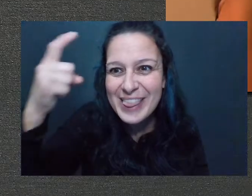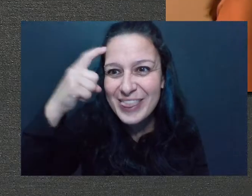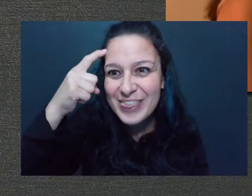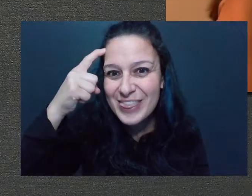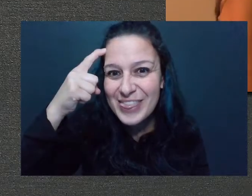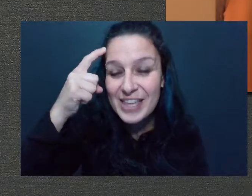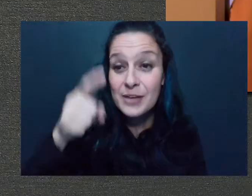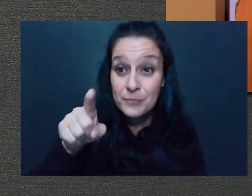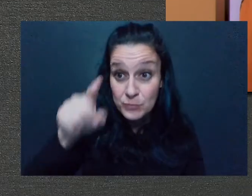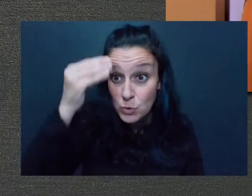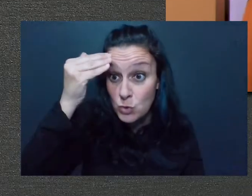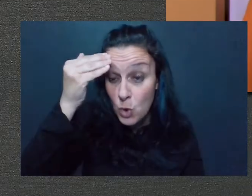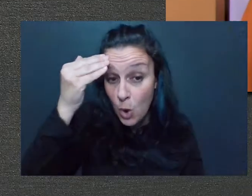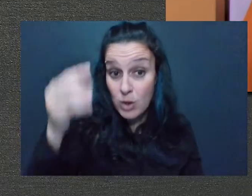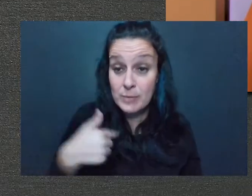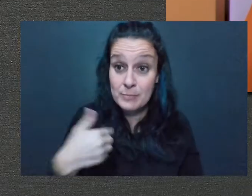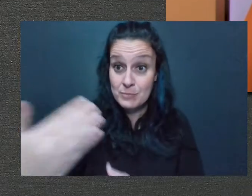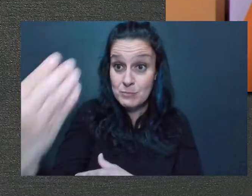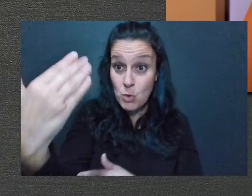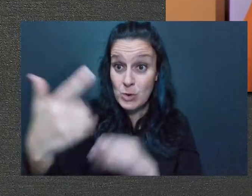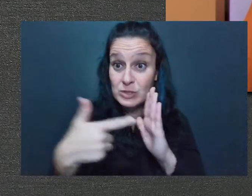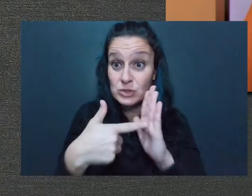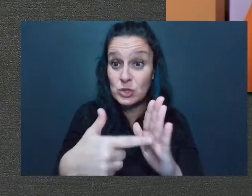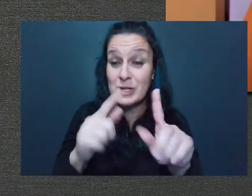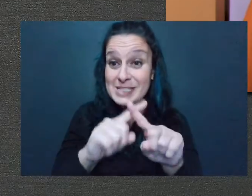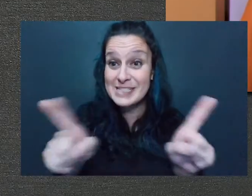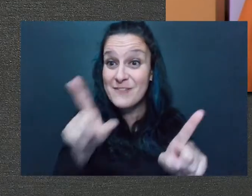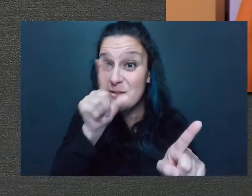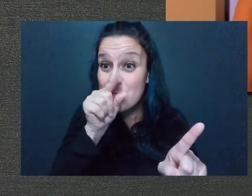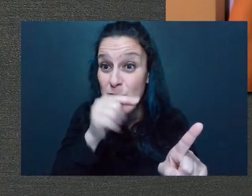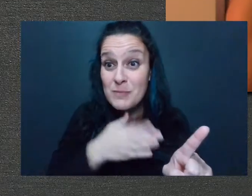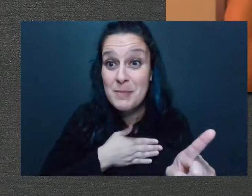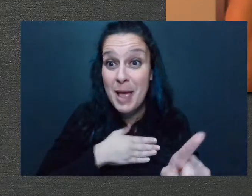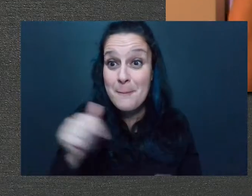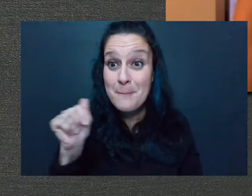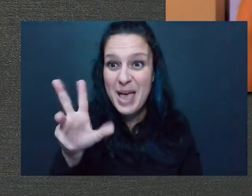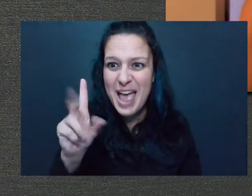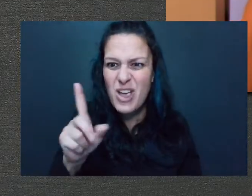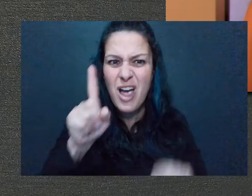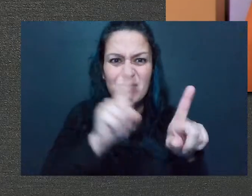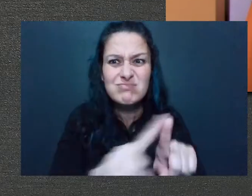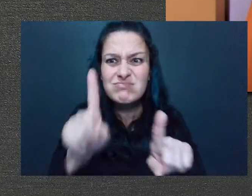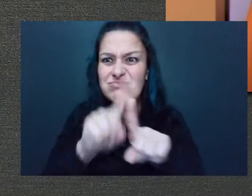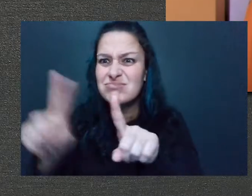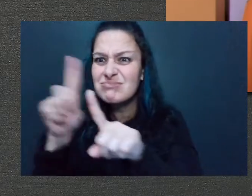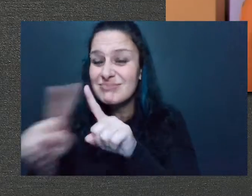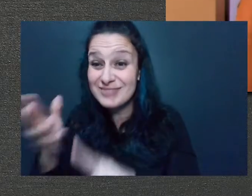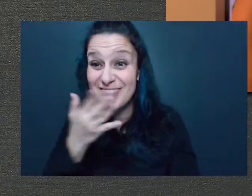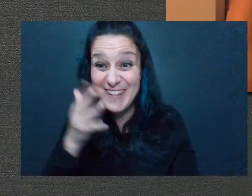And you know, from the birds I showed you from my backyard, they were all those colors, weren't they?